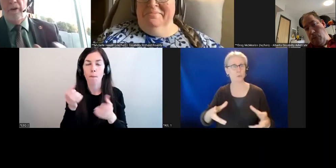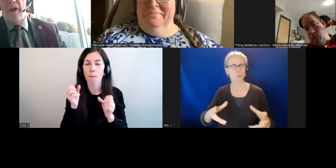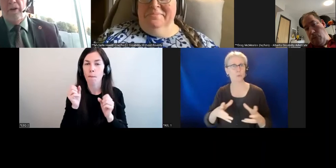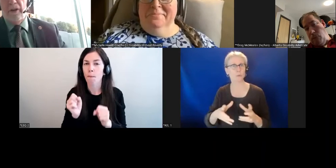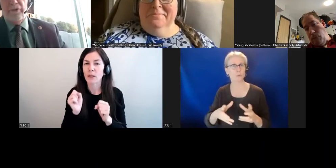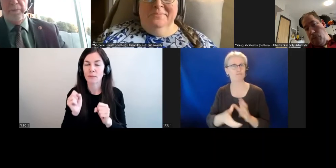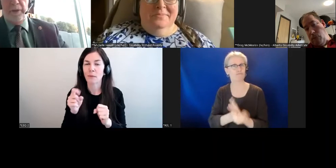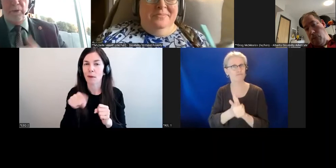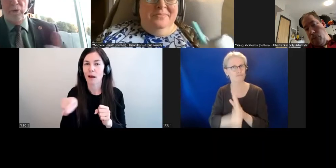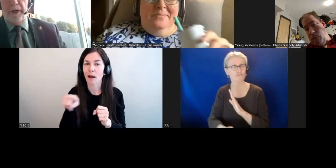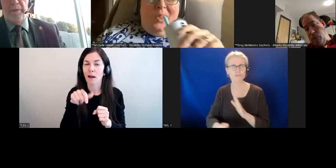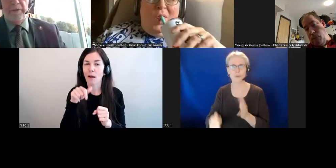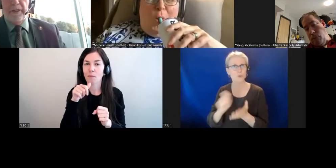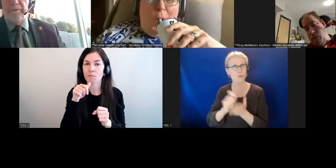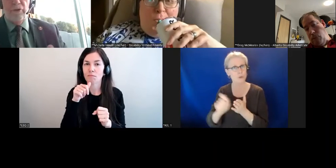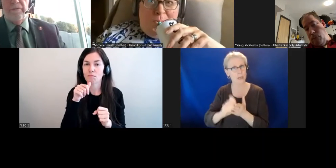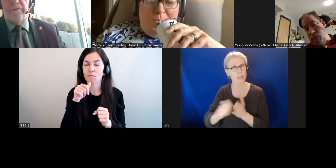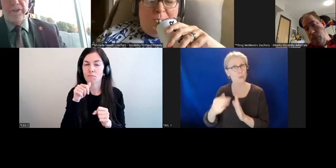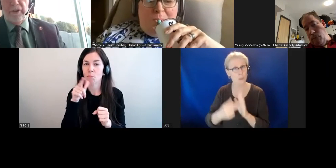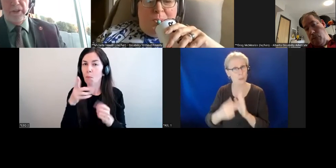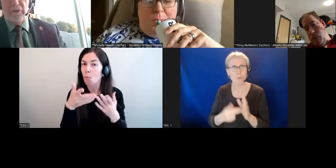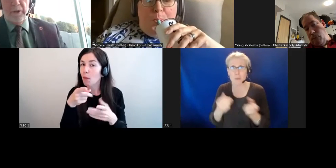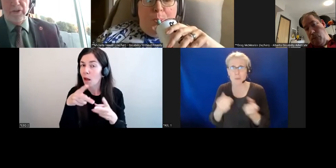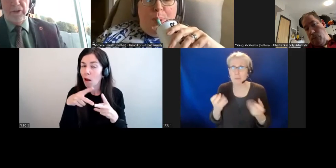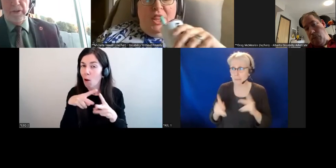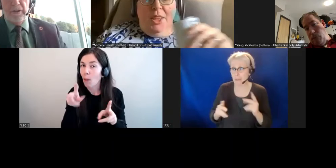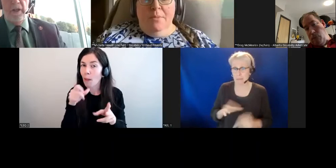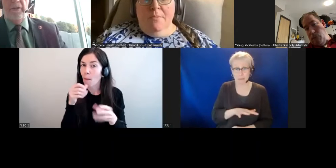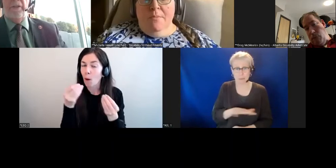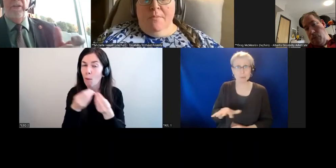BUT THERE ARE LOTS OF PEOPLE WHO ARE ABLE TO GIVE GOOD ADVICE ON THESE QUESTIONS.